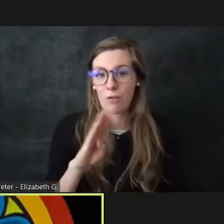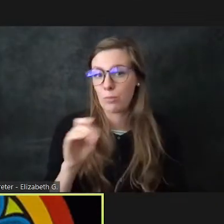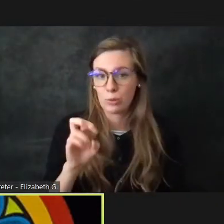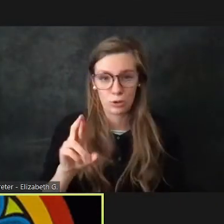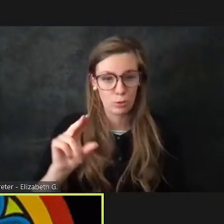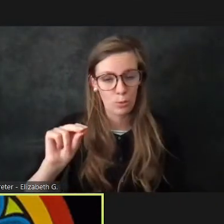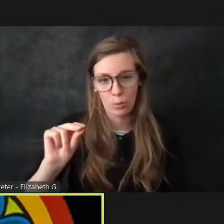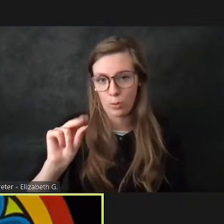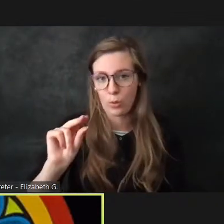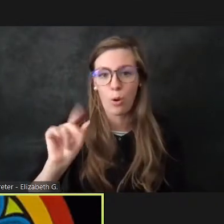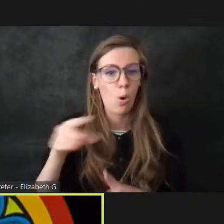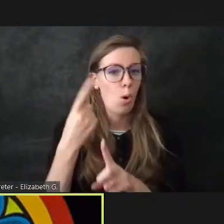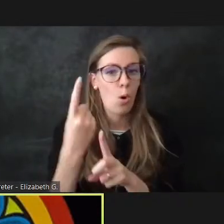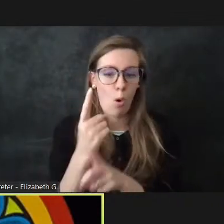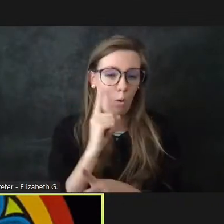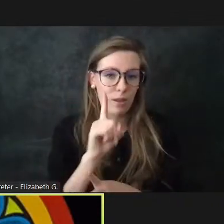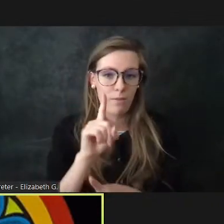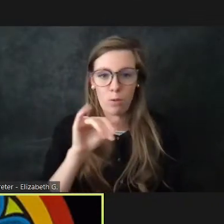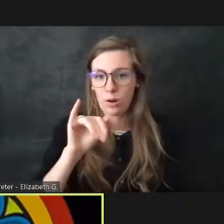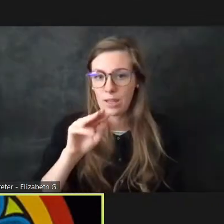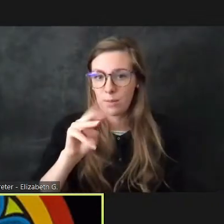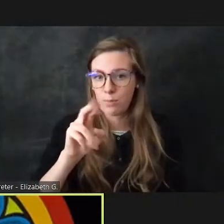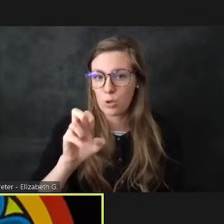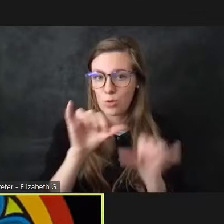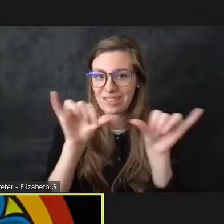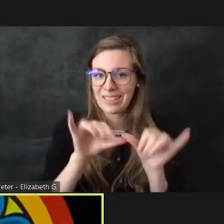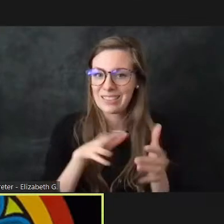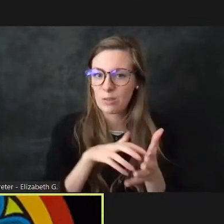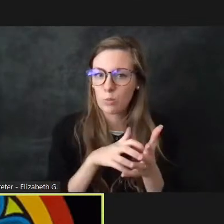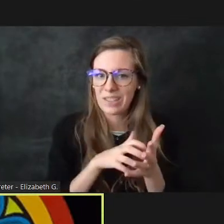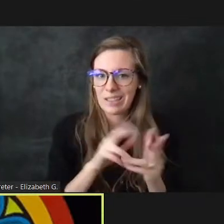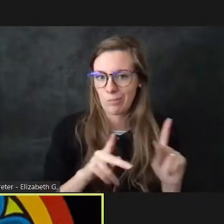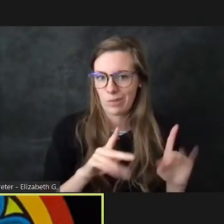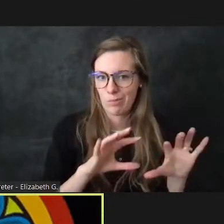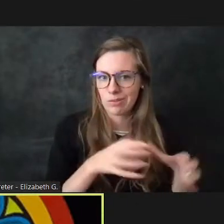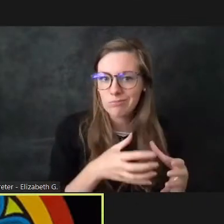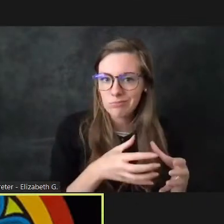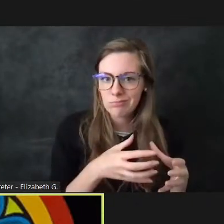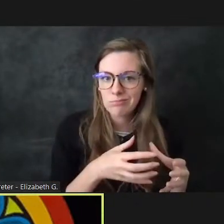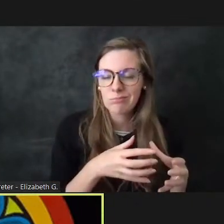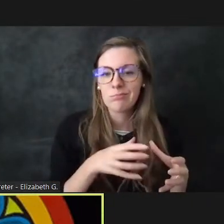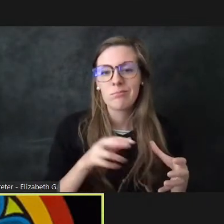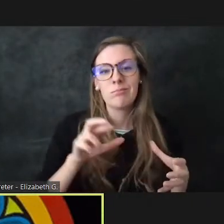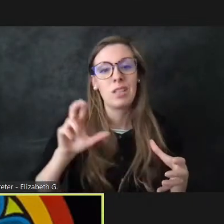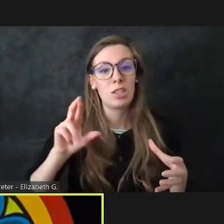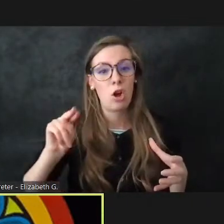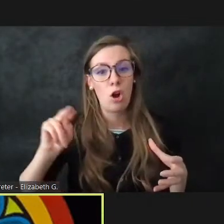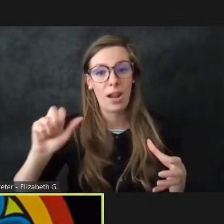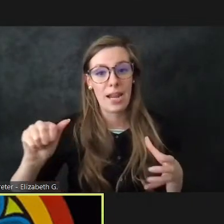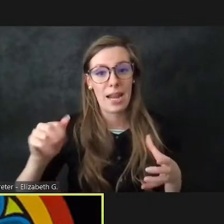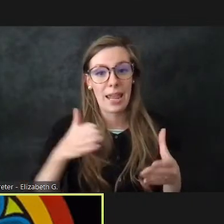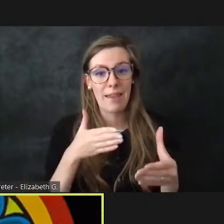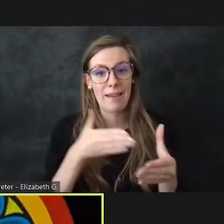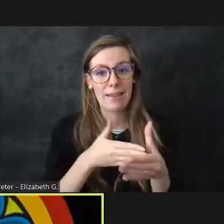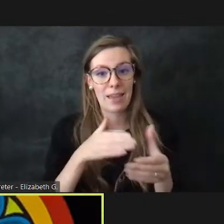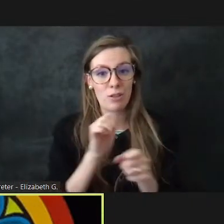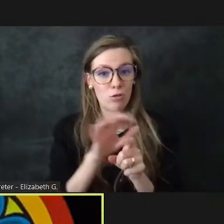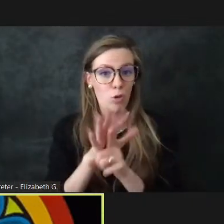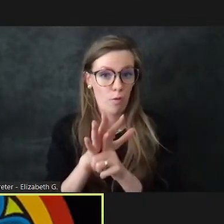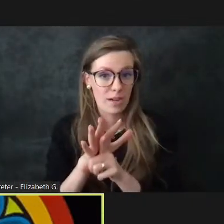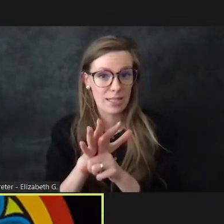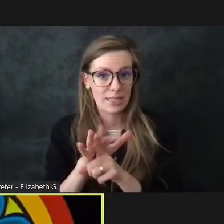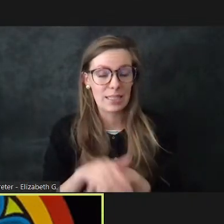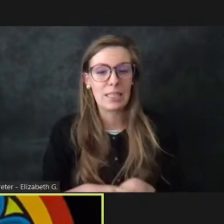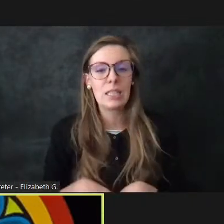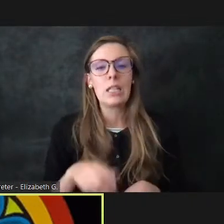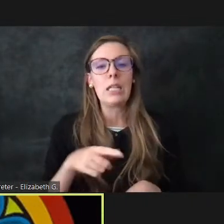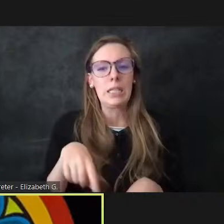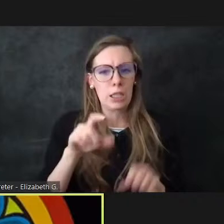Those additional doses of RMA against Coveten should be considered only for